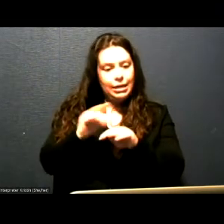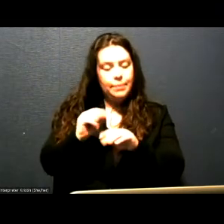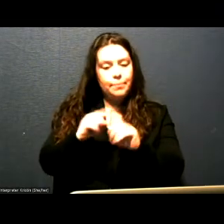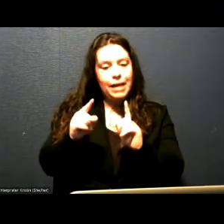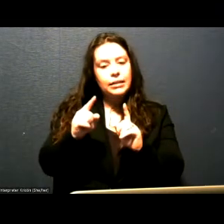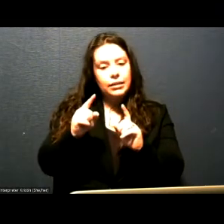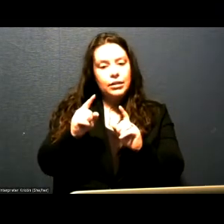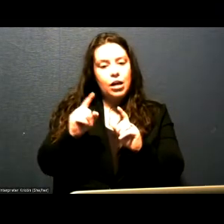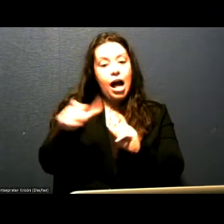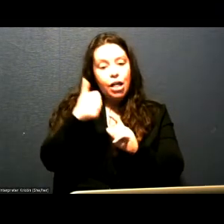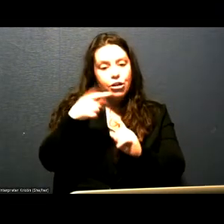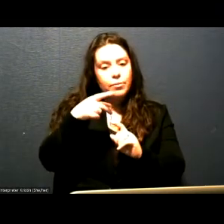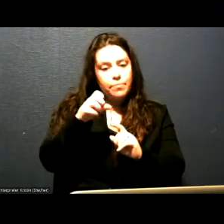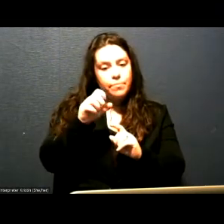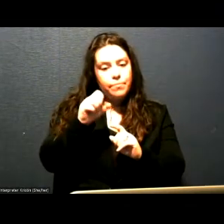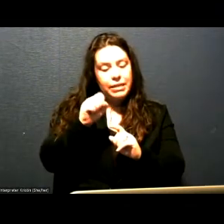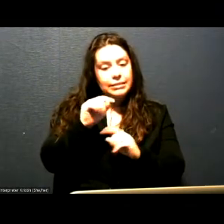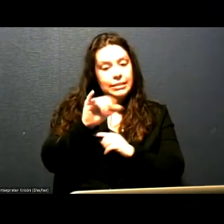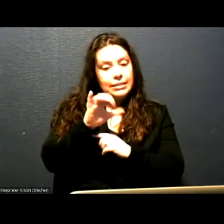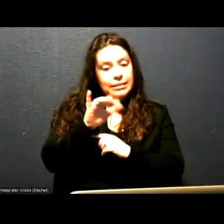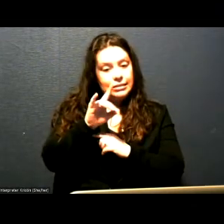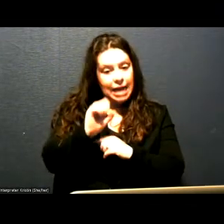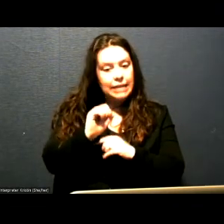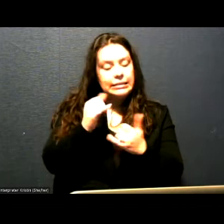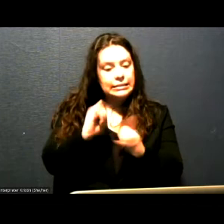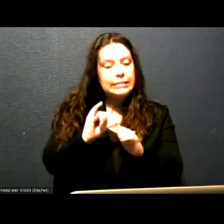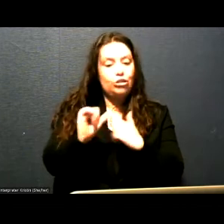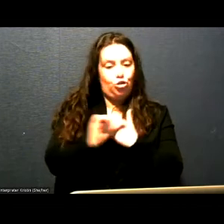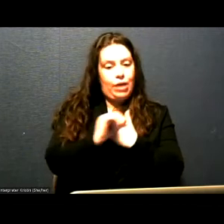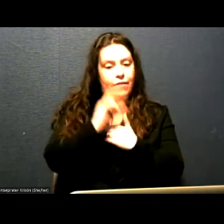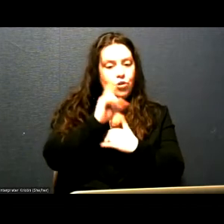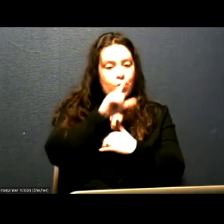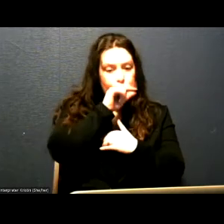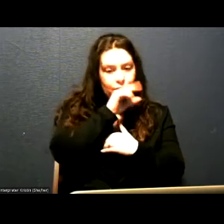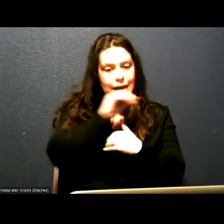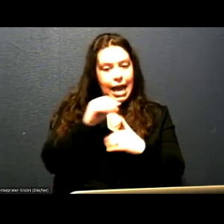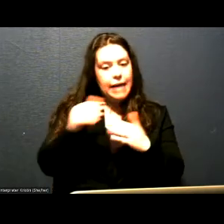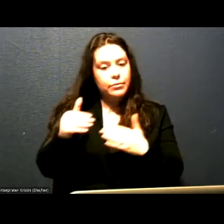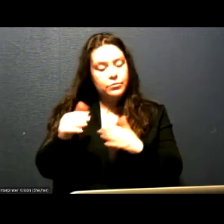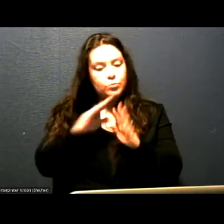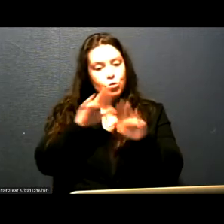um, pose a threat to birds and marine mammals. So just making sure that you, like, check your,